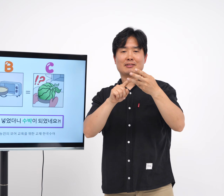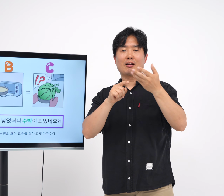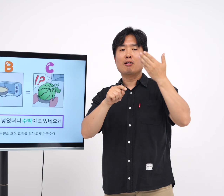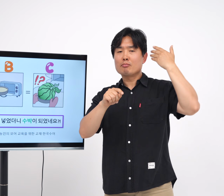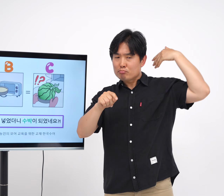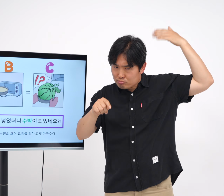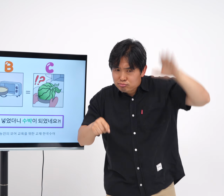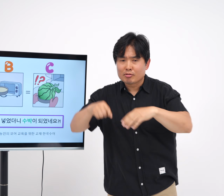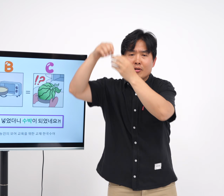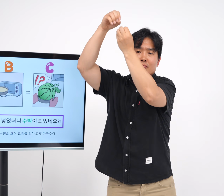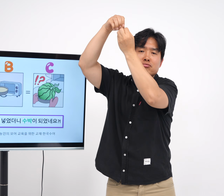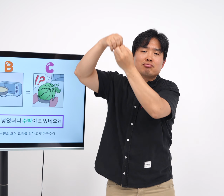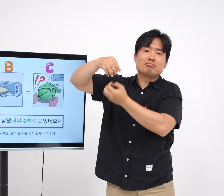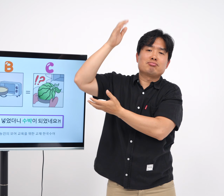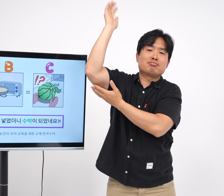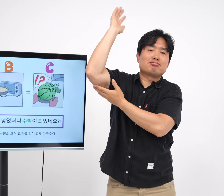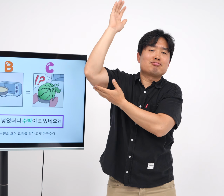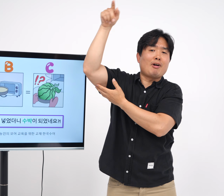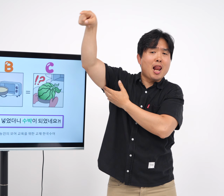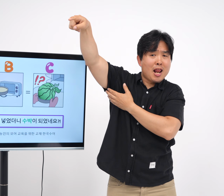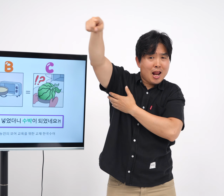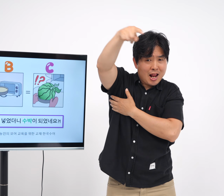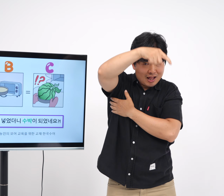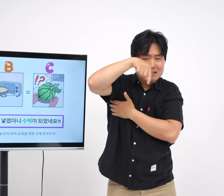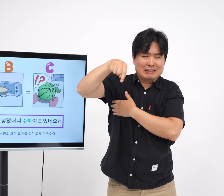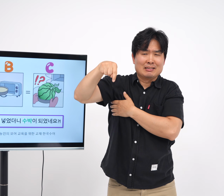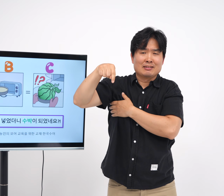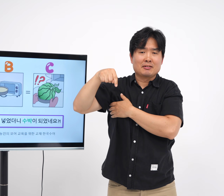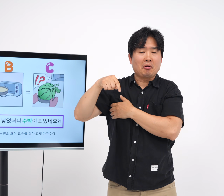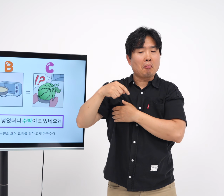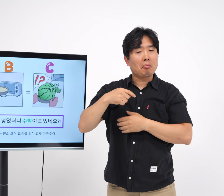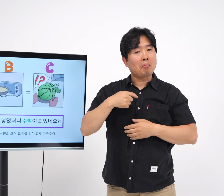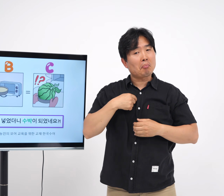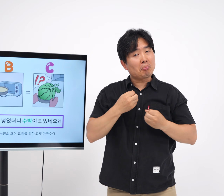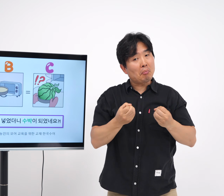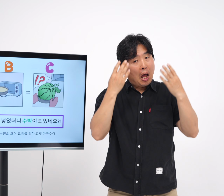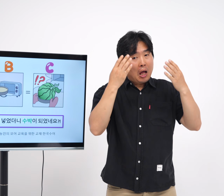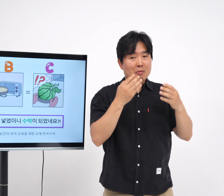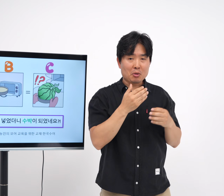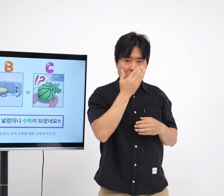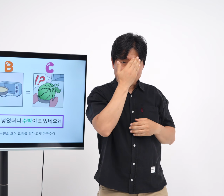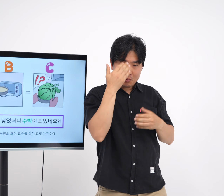Third, it must be something that has been passed down from the past to the present. New expressions that I have created or